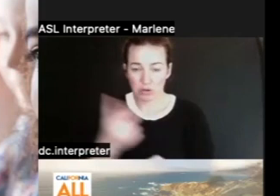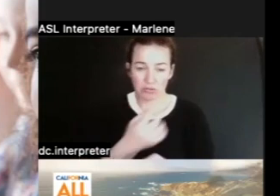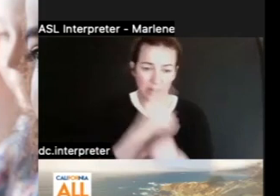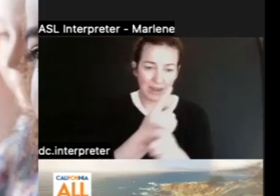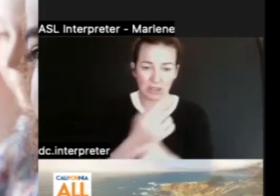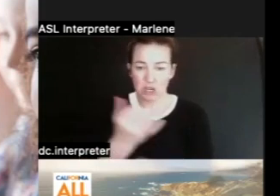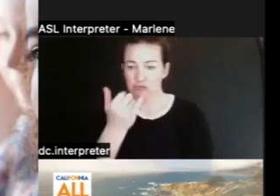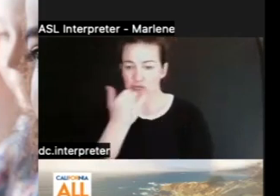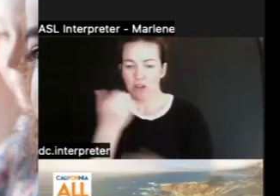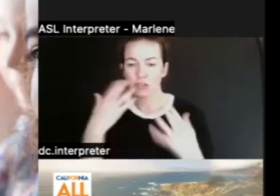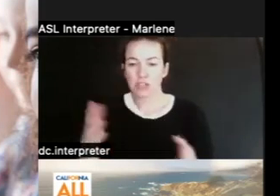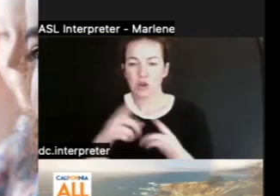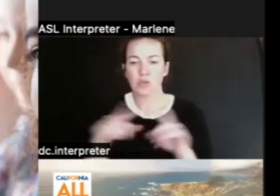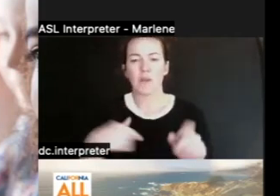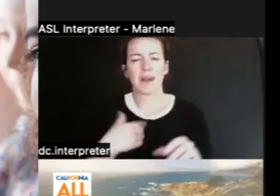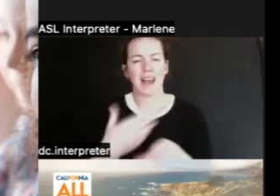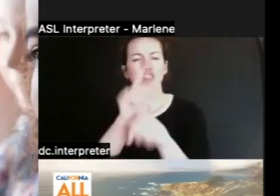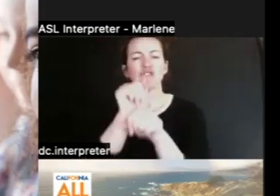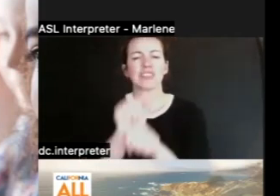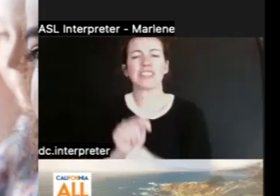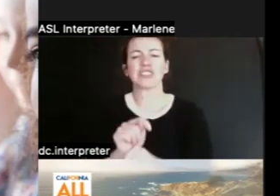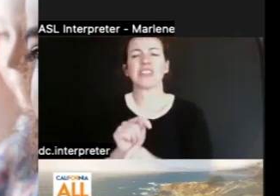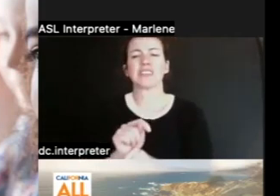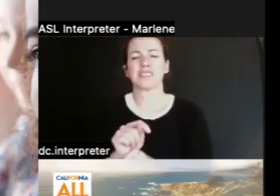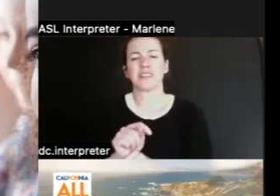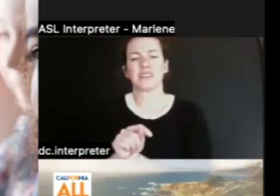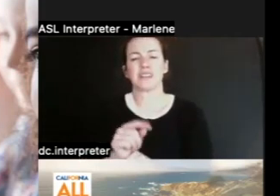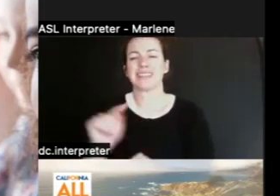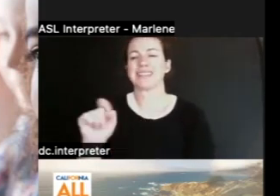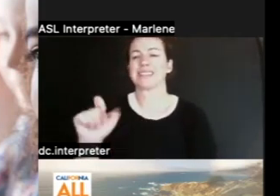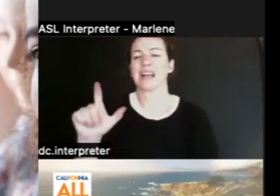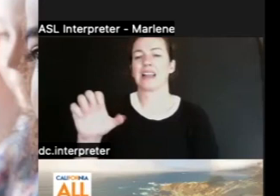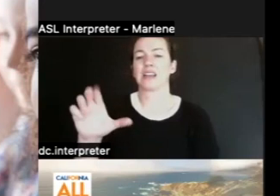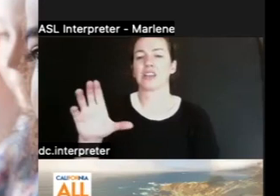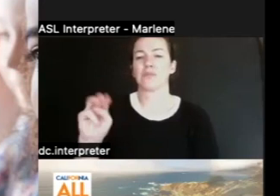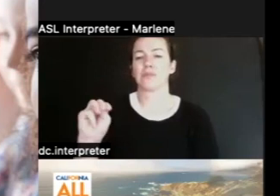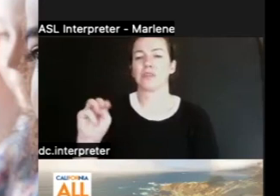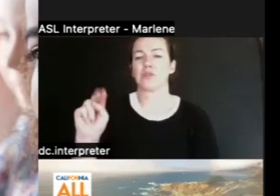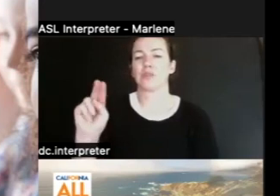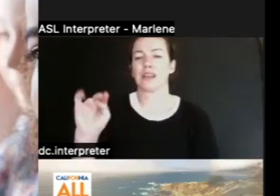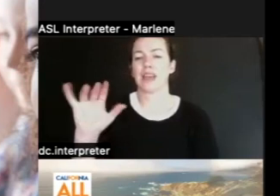is a tradition and the telecommunications world of public access were it was the right thing to